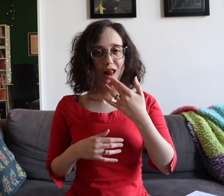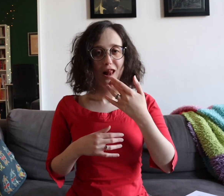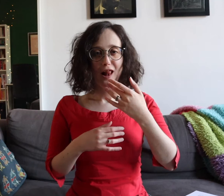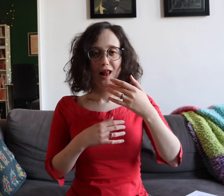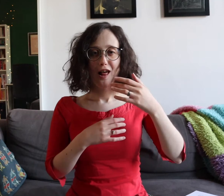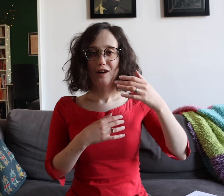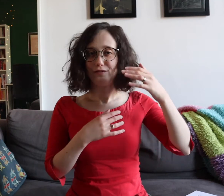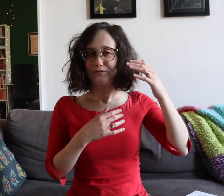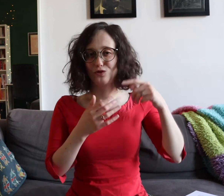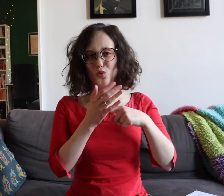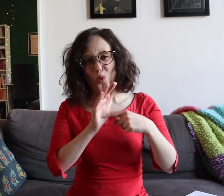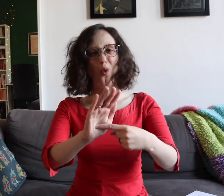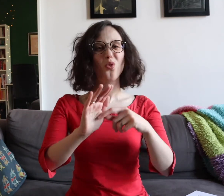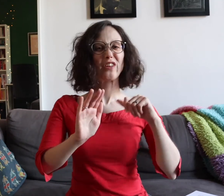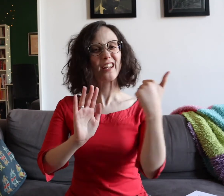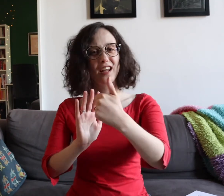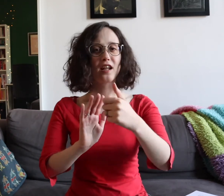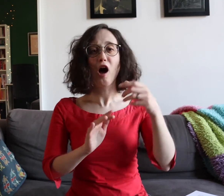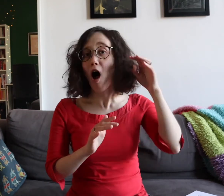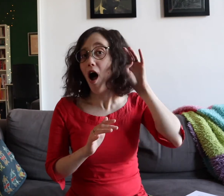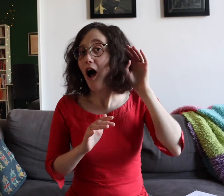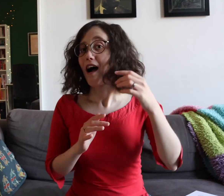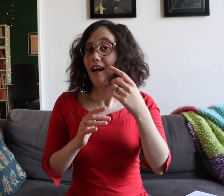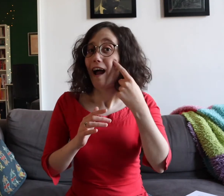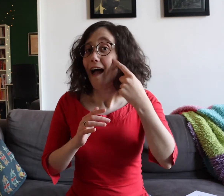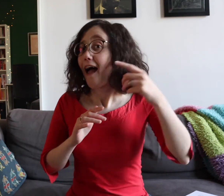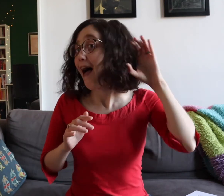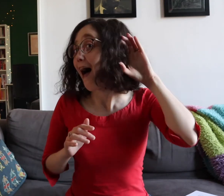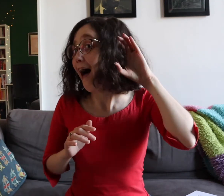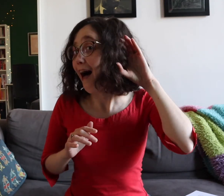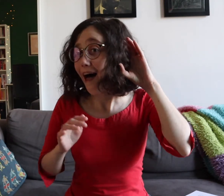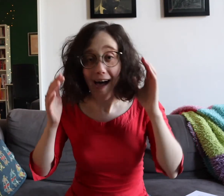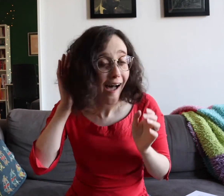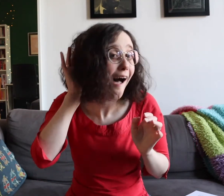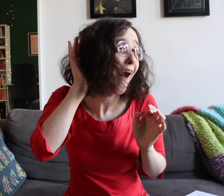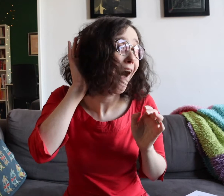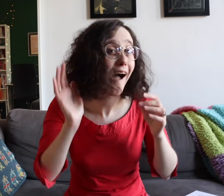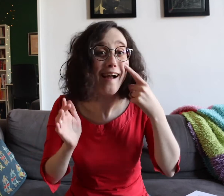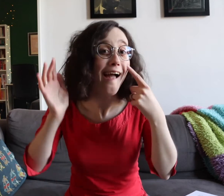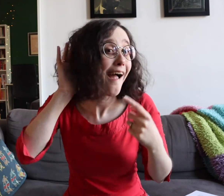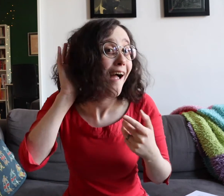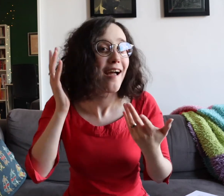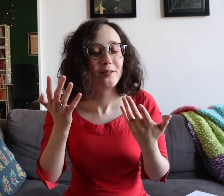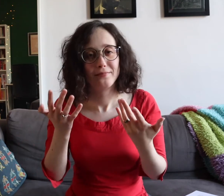I wanted to show everyone. "Look! Look!"